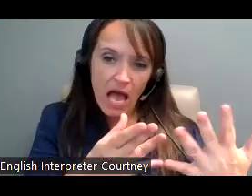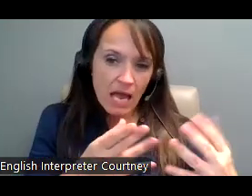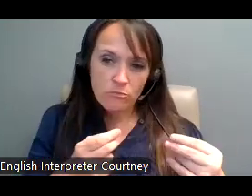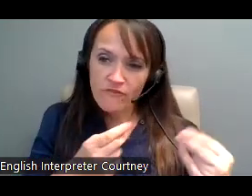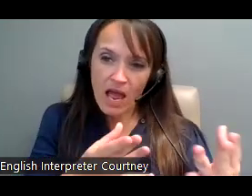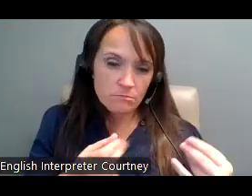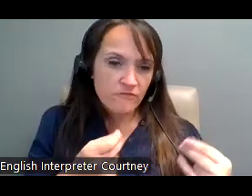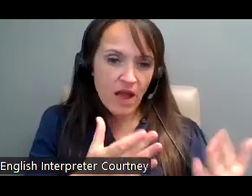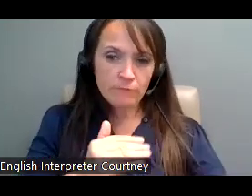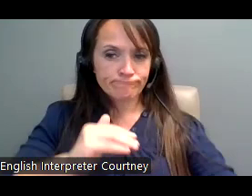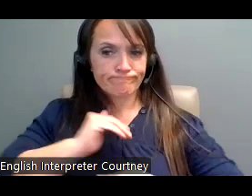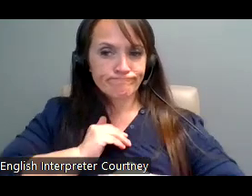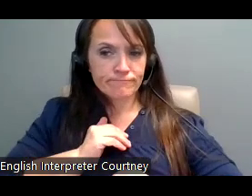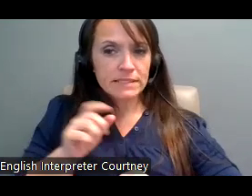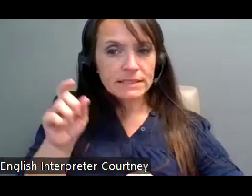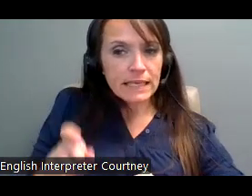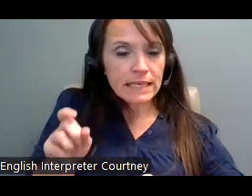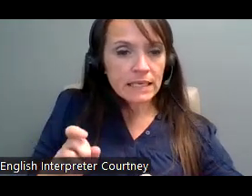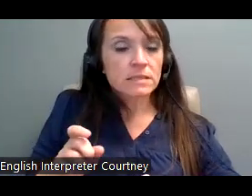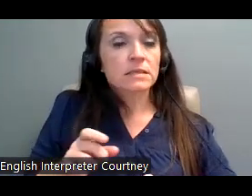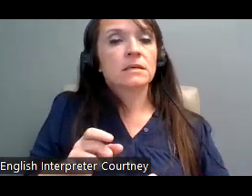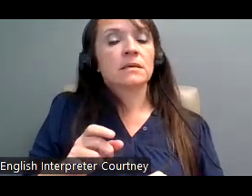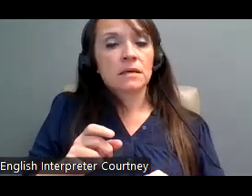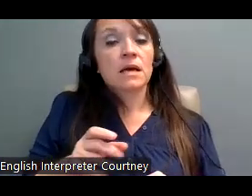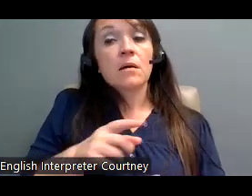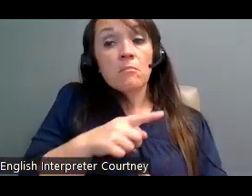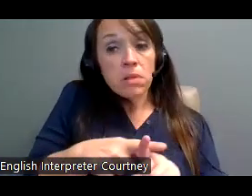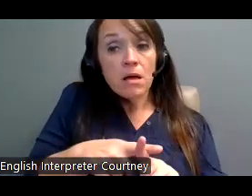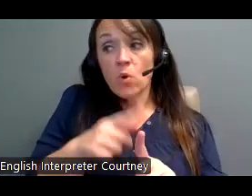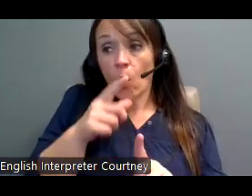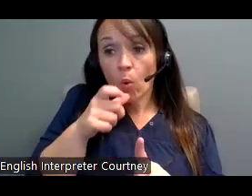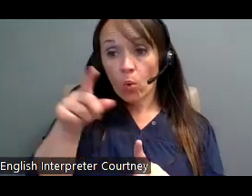well with all of the requirements they have. And maintaining expected quality